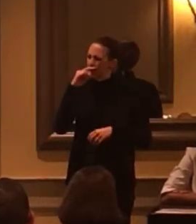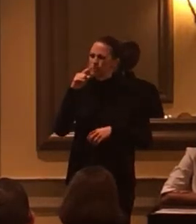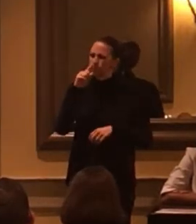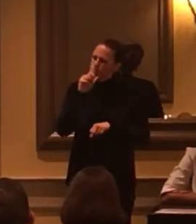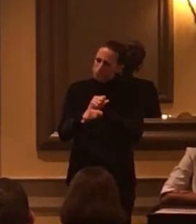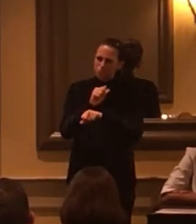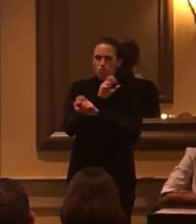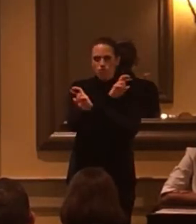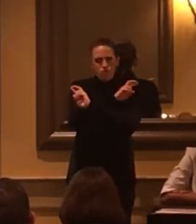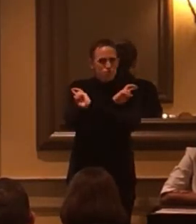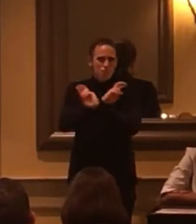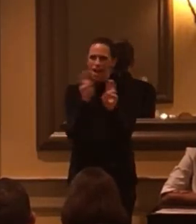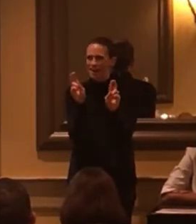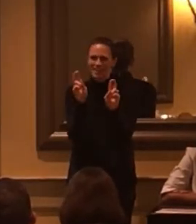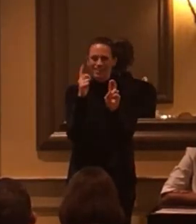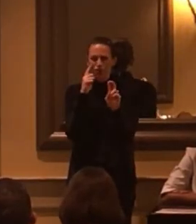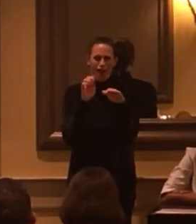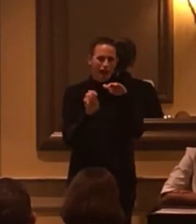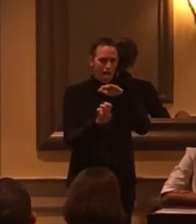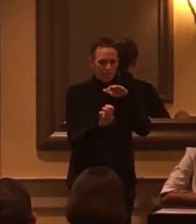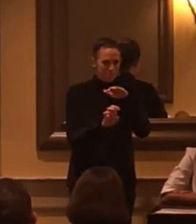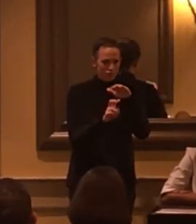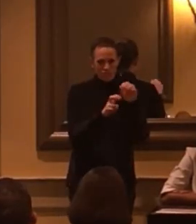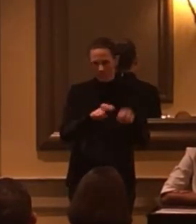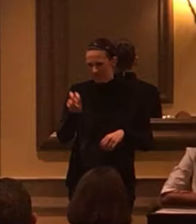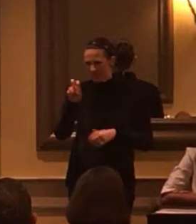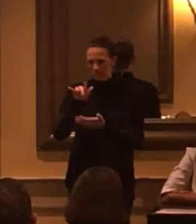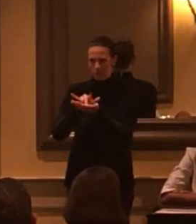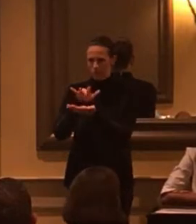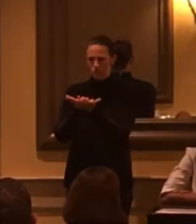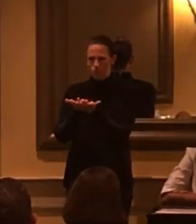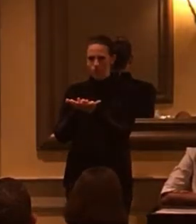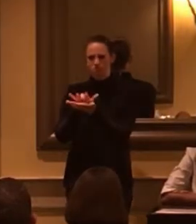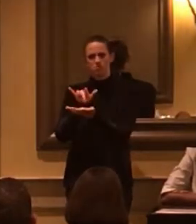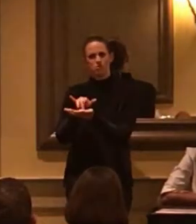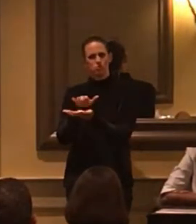elementary into middle school you know. Middle school's tough.